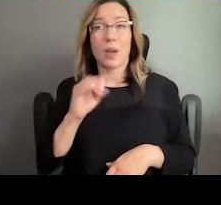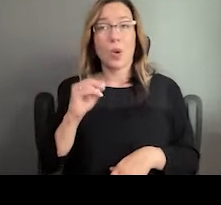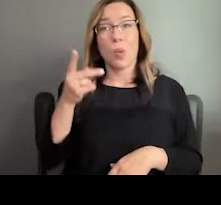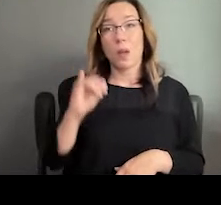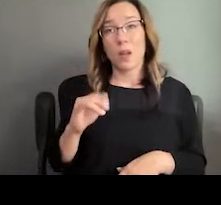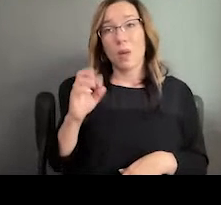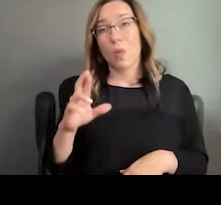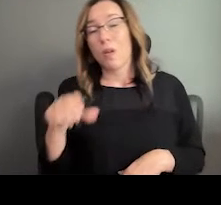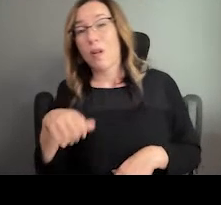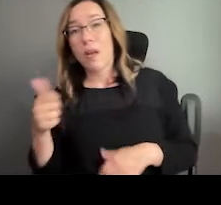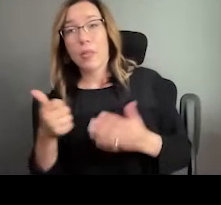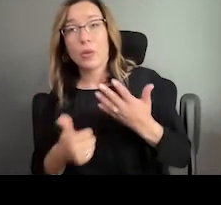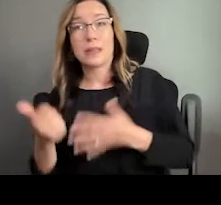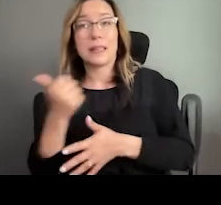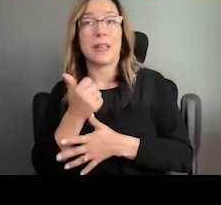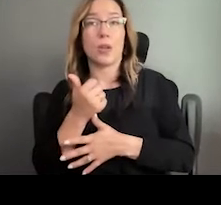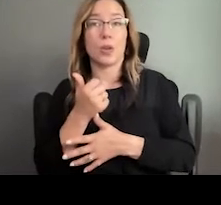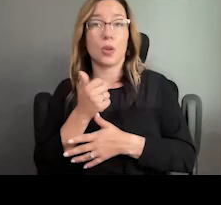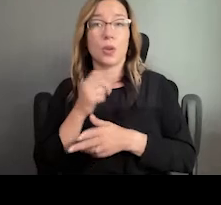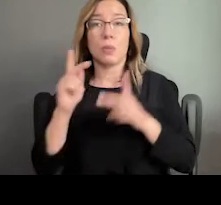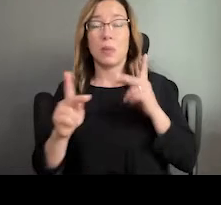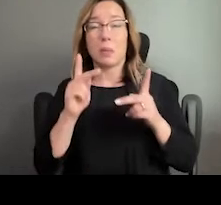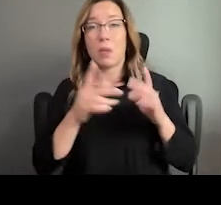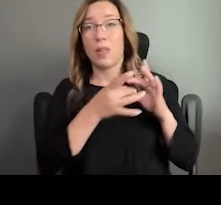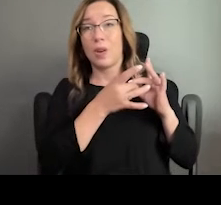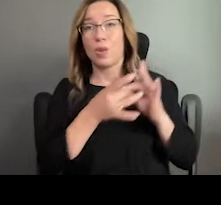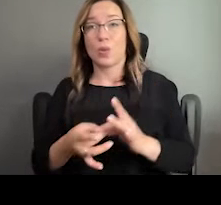other senior personnel may be associated with,